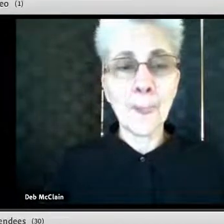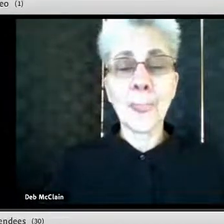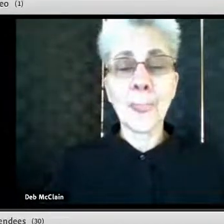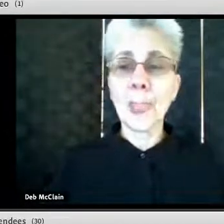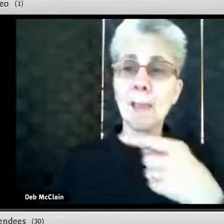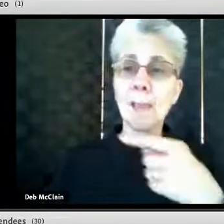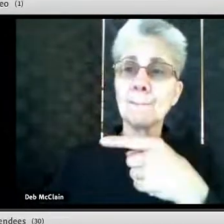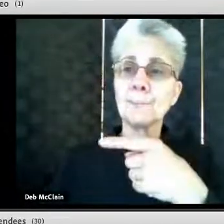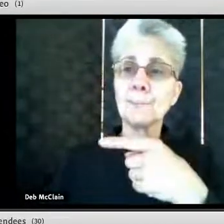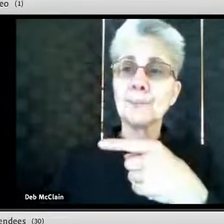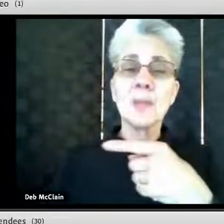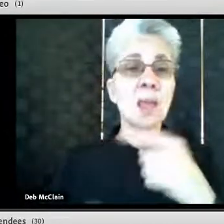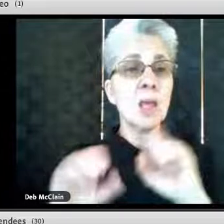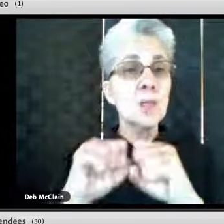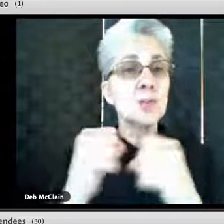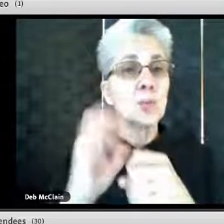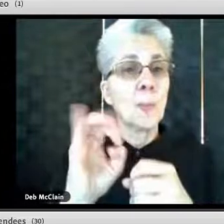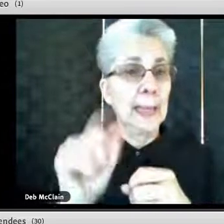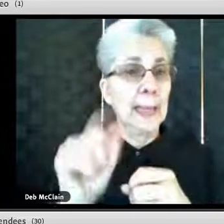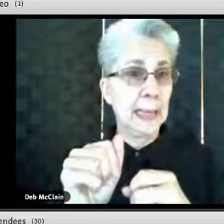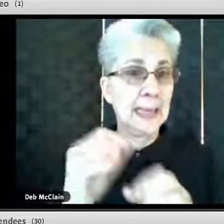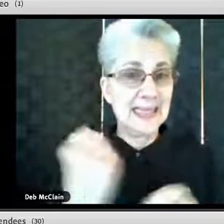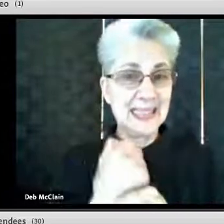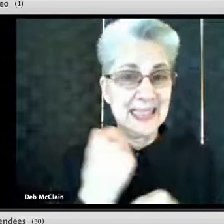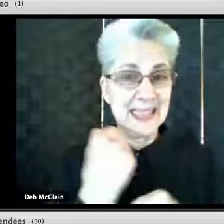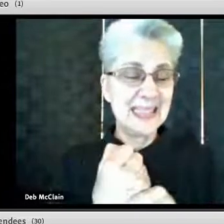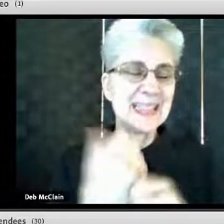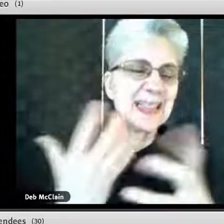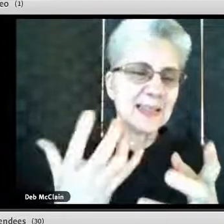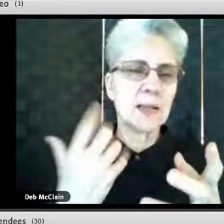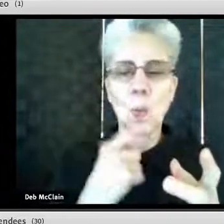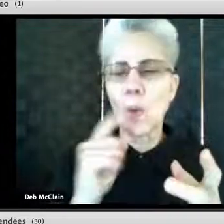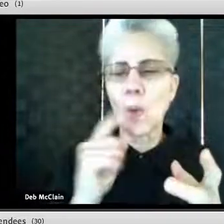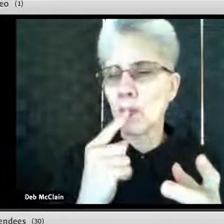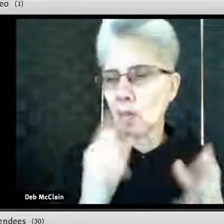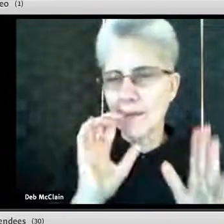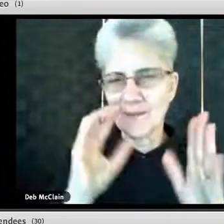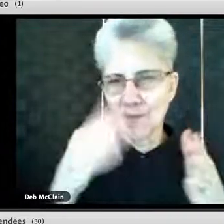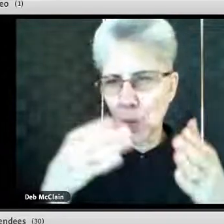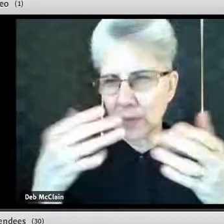So social media statistics. We are only going to focus today